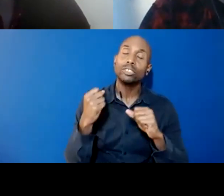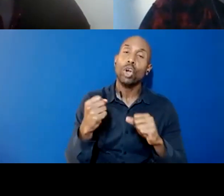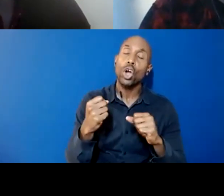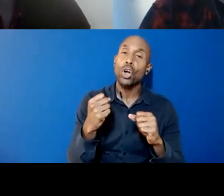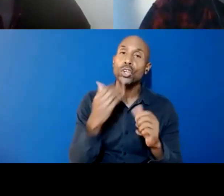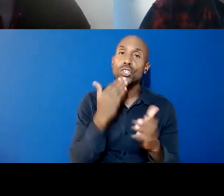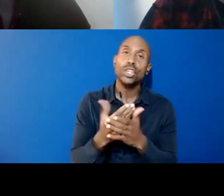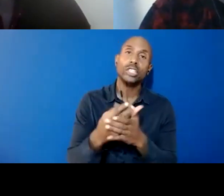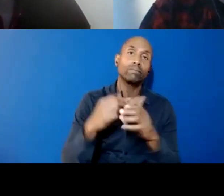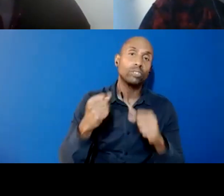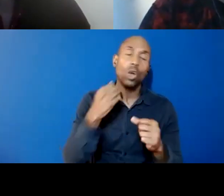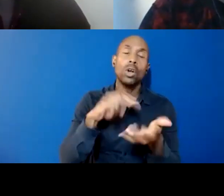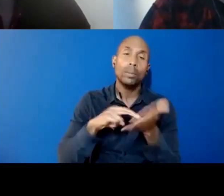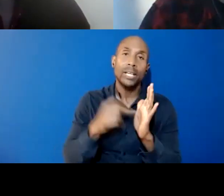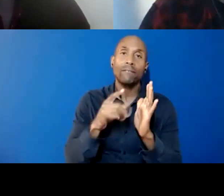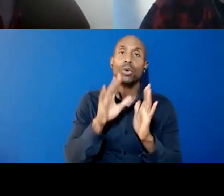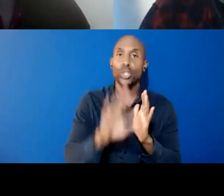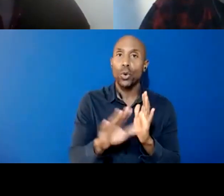you have a different position afterward.